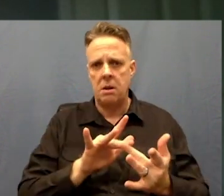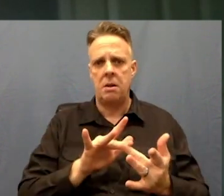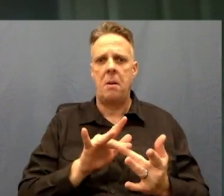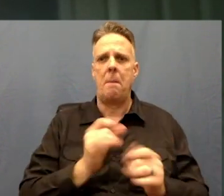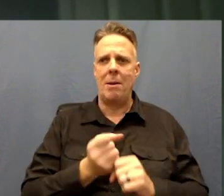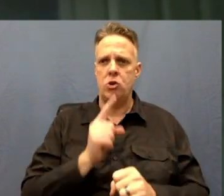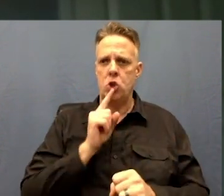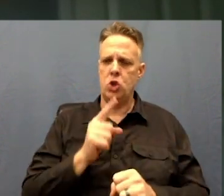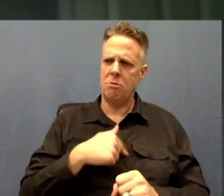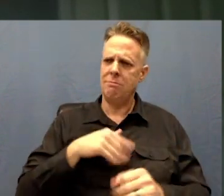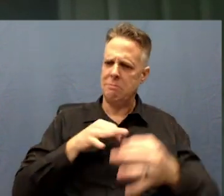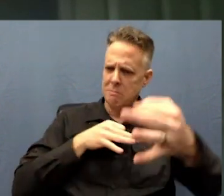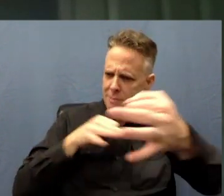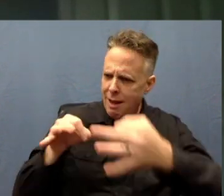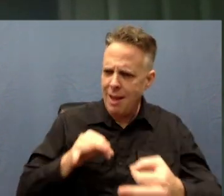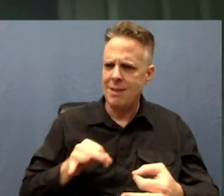TO REACH TO THEM AND MAKE THEM REALLY BELIEVE THAT THERE ARE